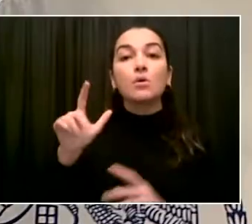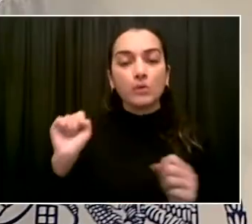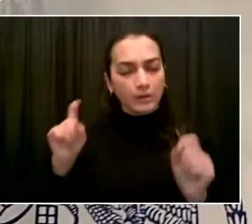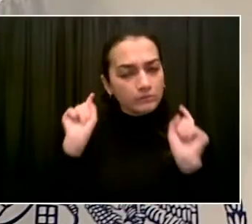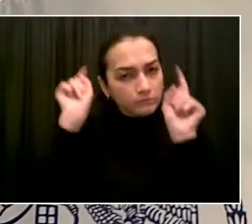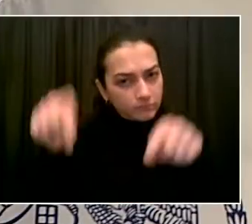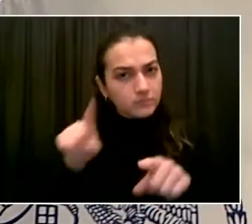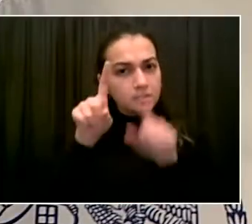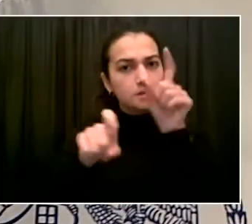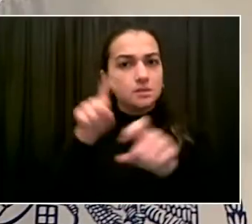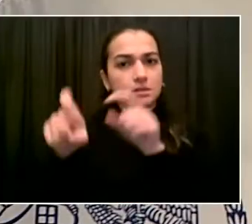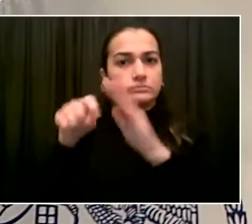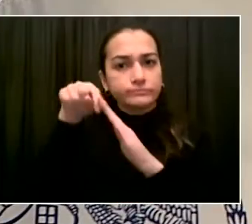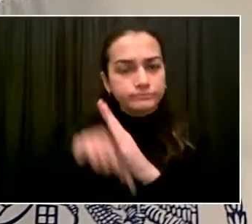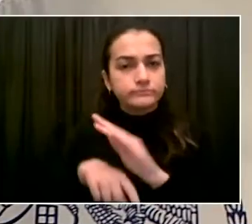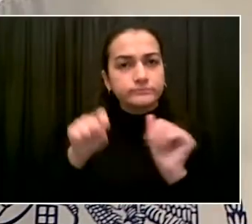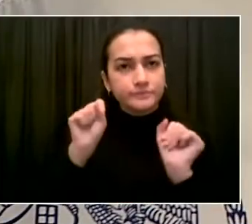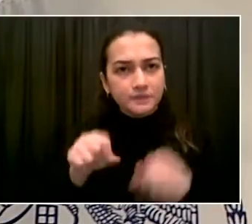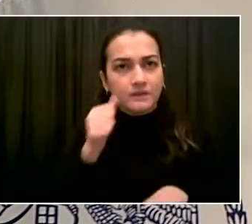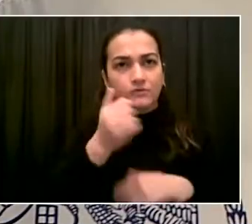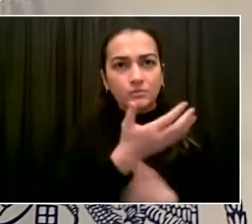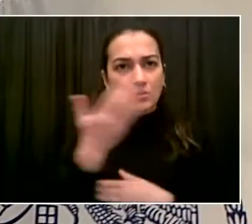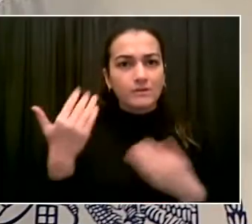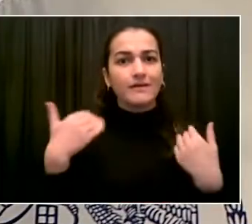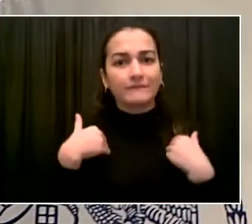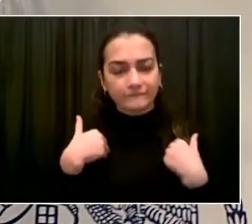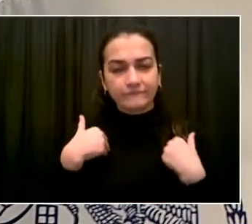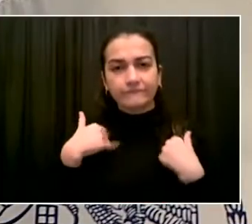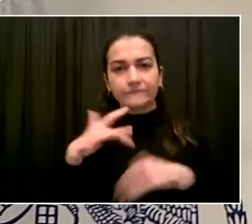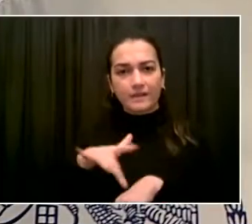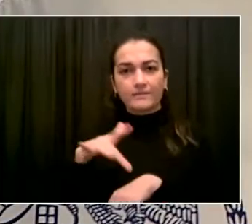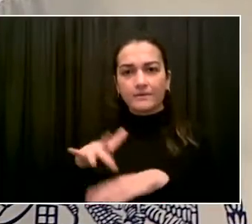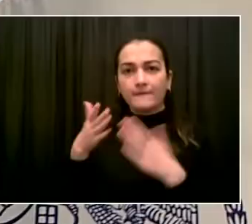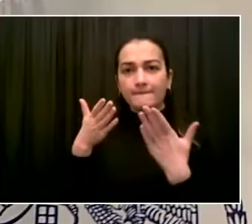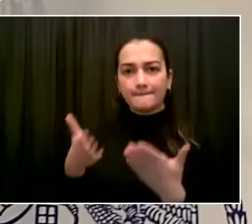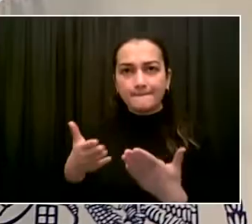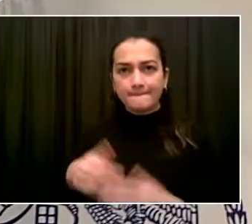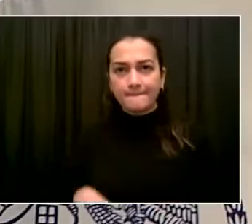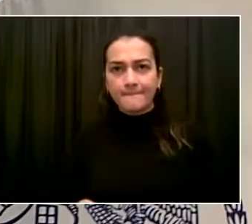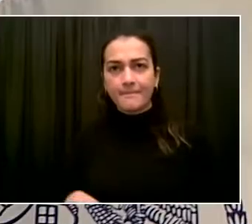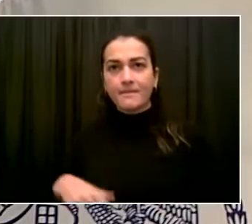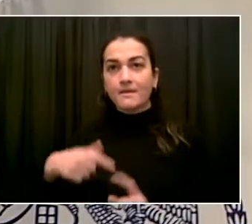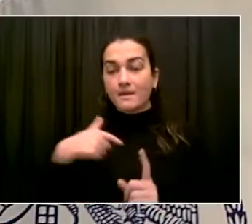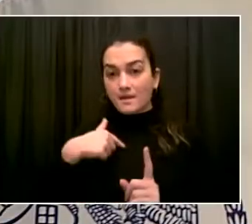MEETINGS THAT I HAVE REGULAR PRESS CONFERENCES AND HAVE THROUGHOUT,